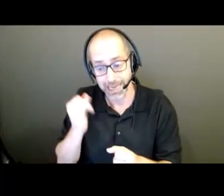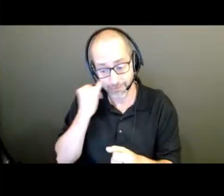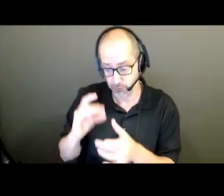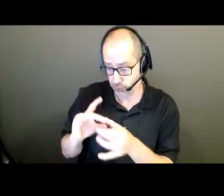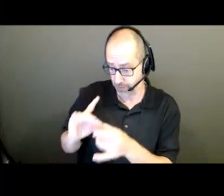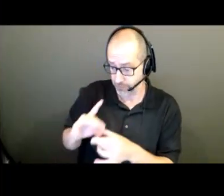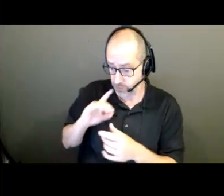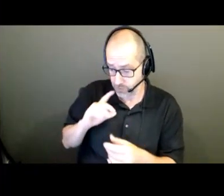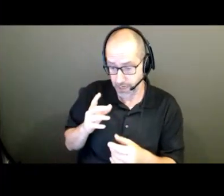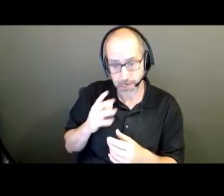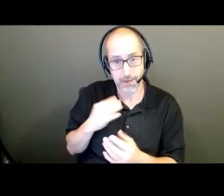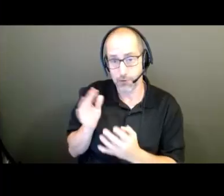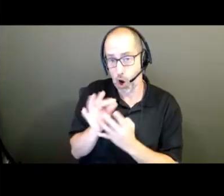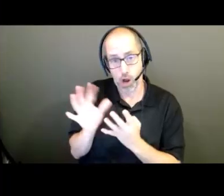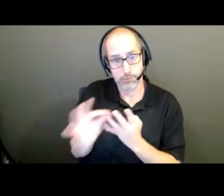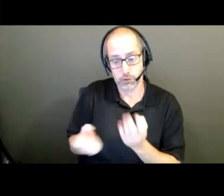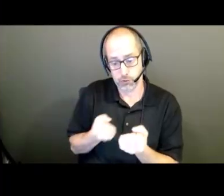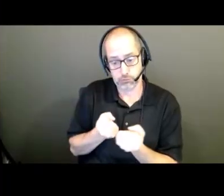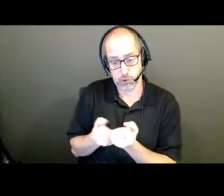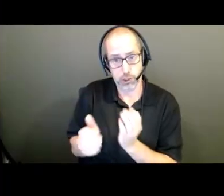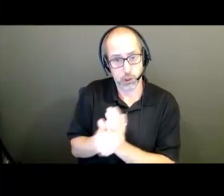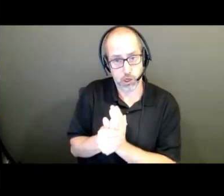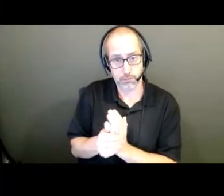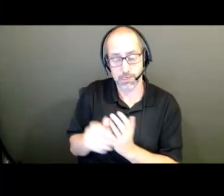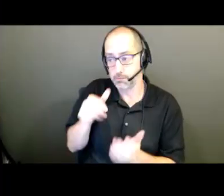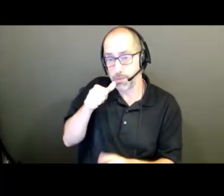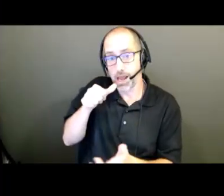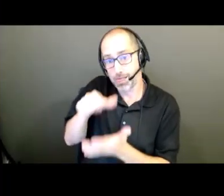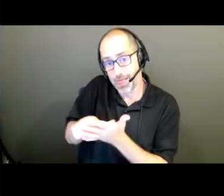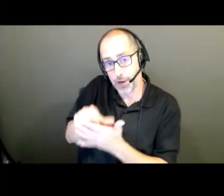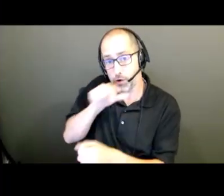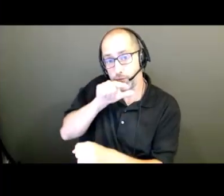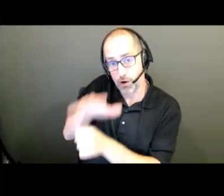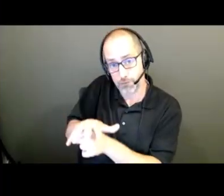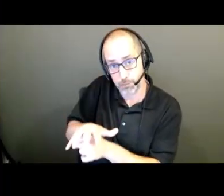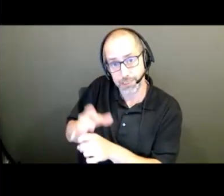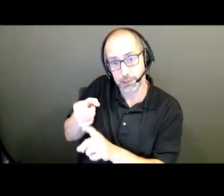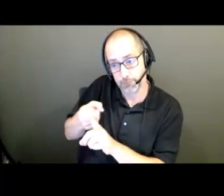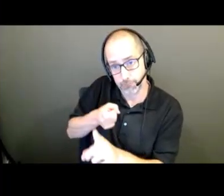This could be letters of confirmation from participants in your project.